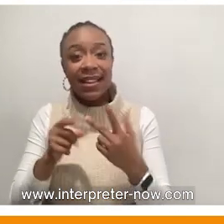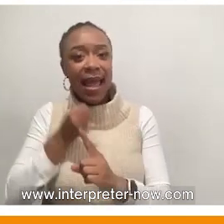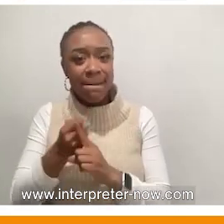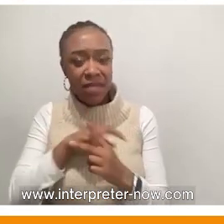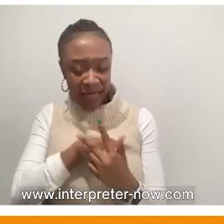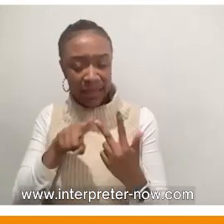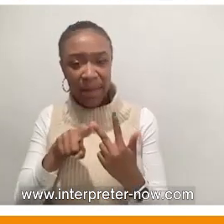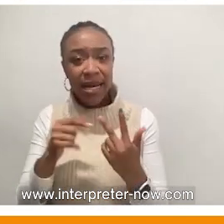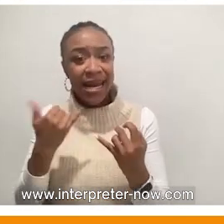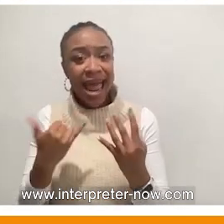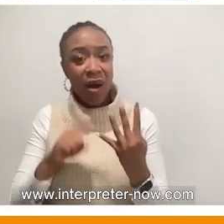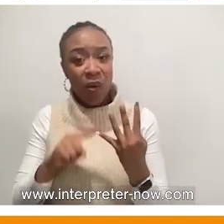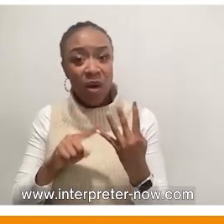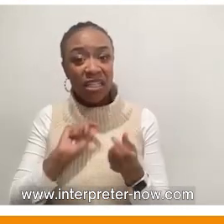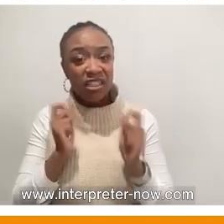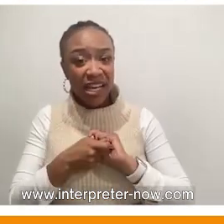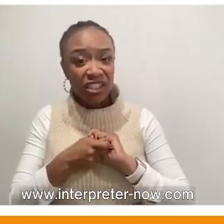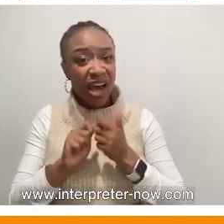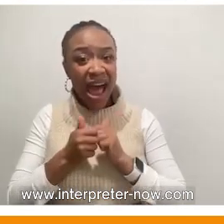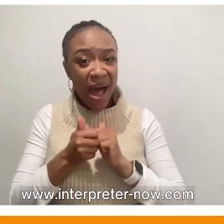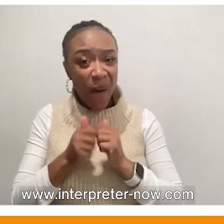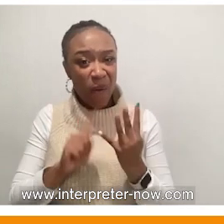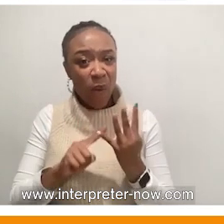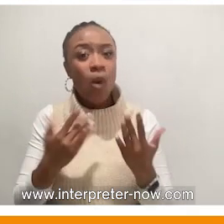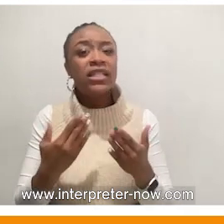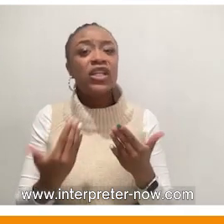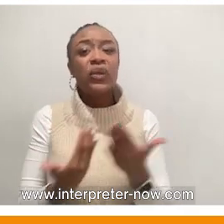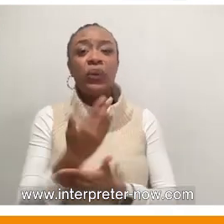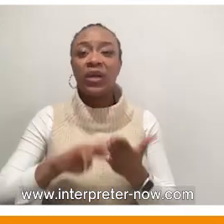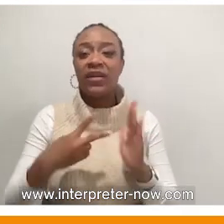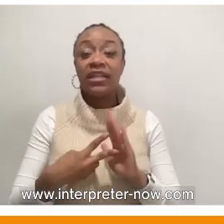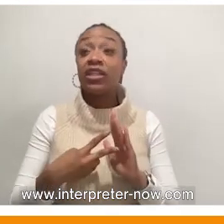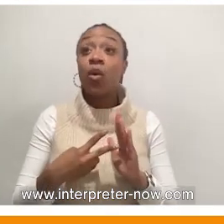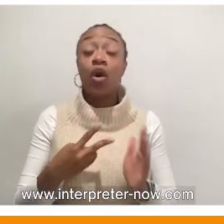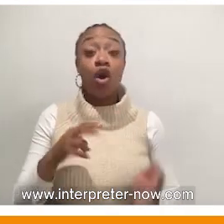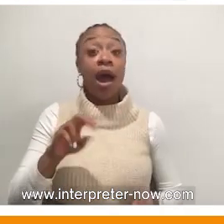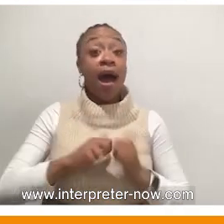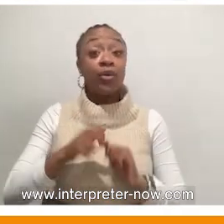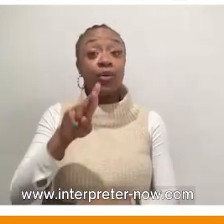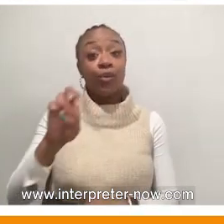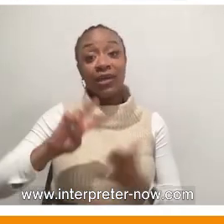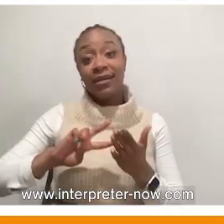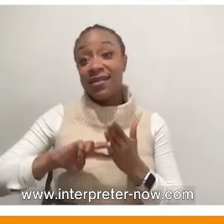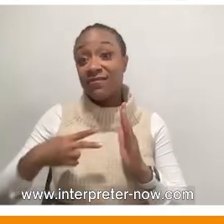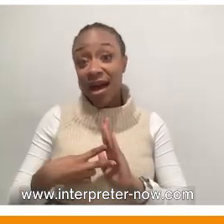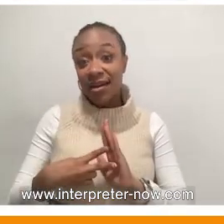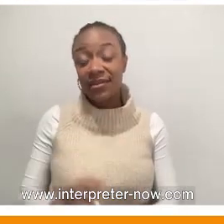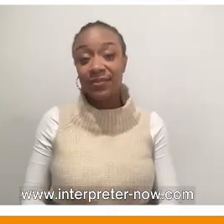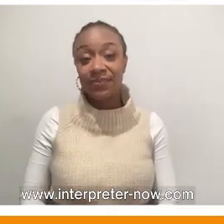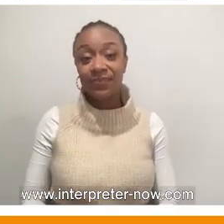that we have around it, as well as the impacts of it. How do we change it? What is the new definition, or how do we redefine?